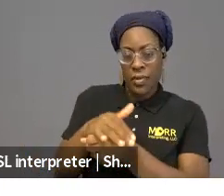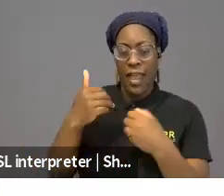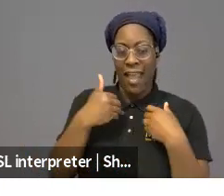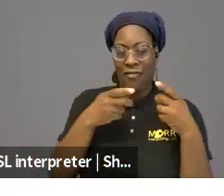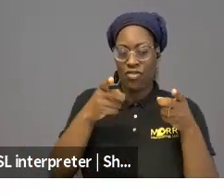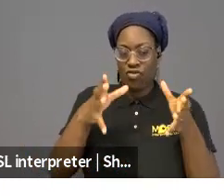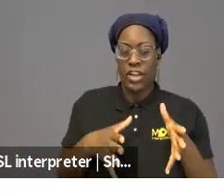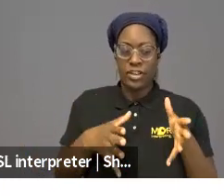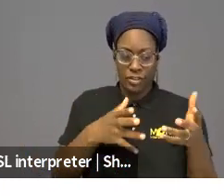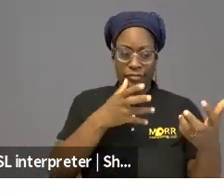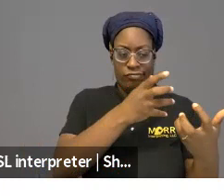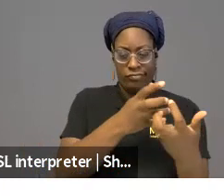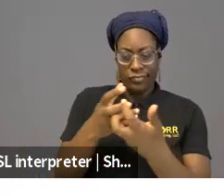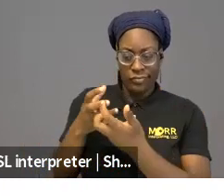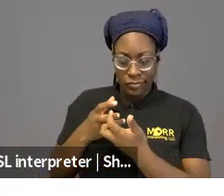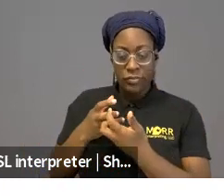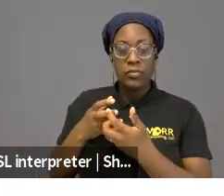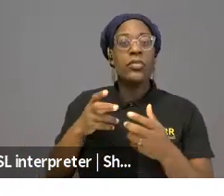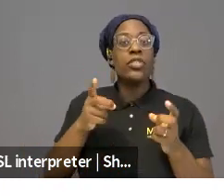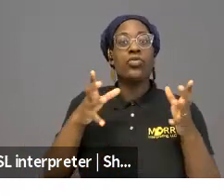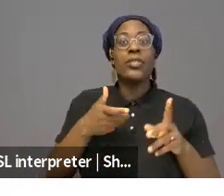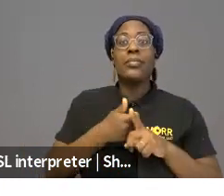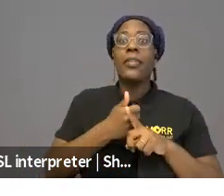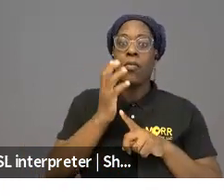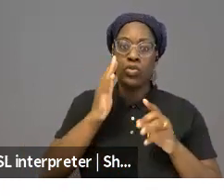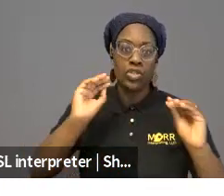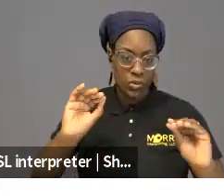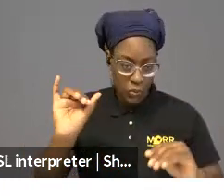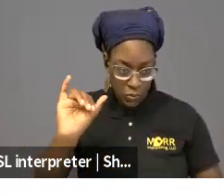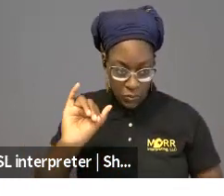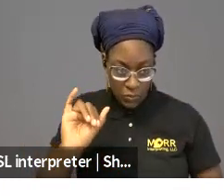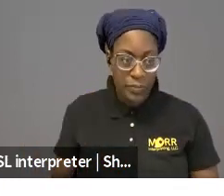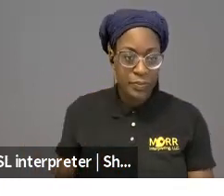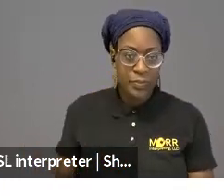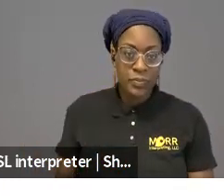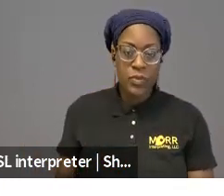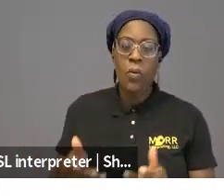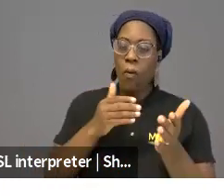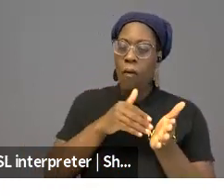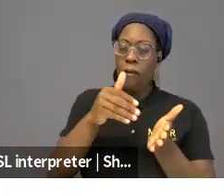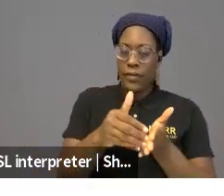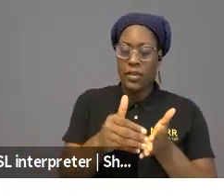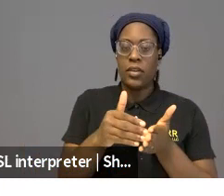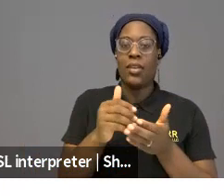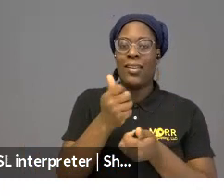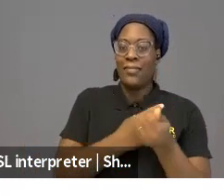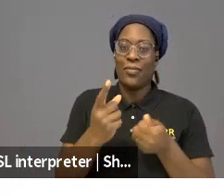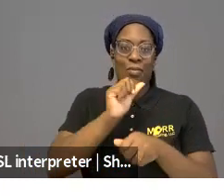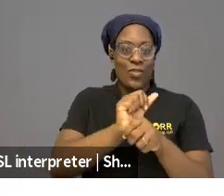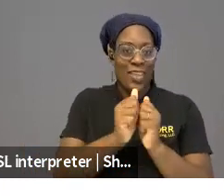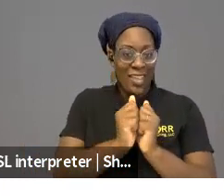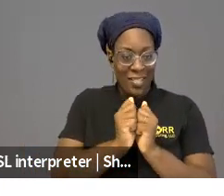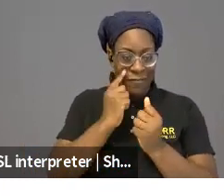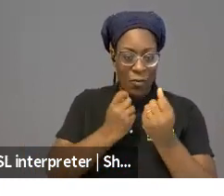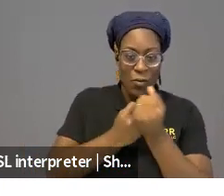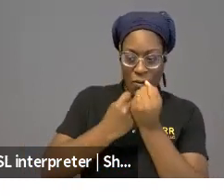of administrators has often worked to support each other. We meet regularly-- I think probably once